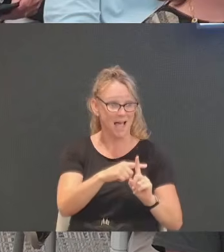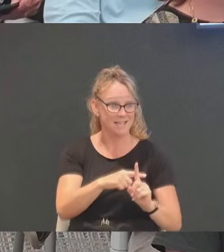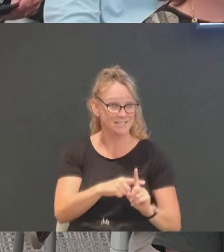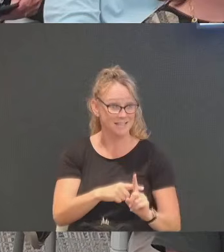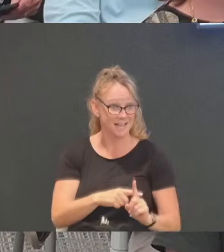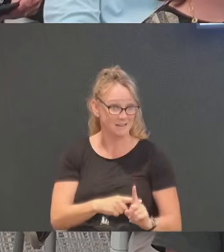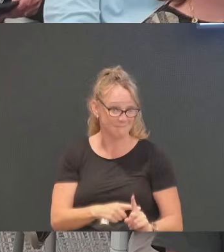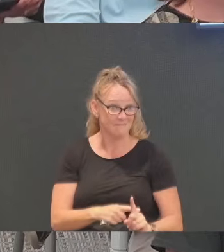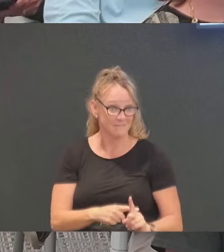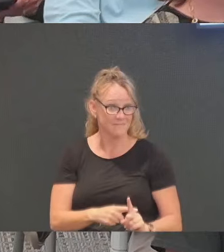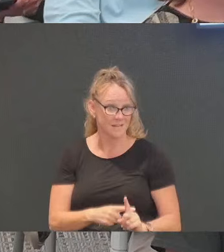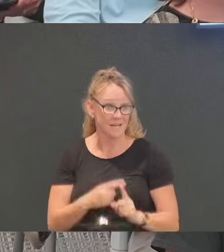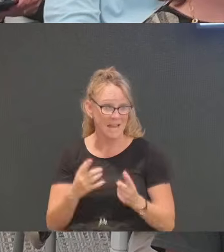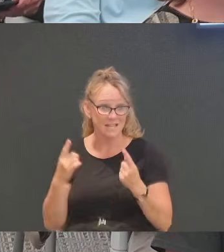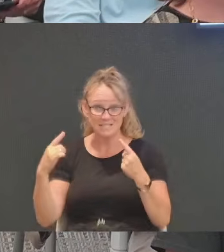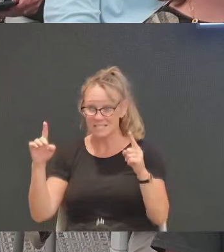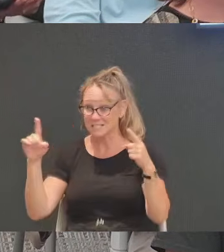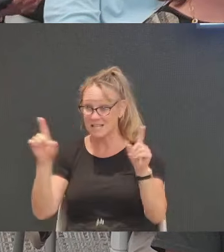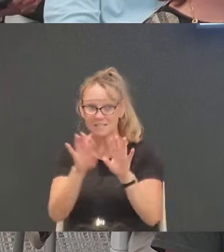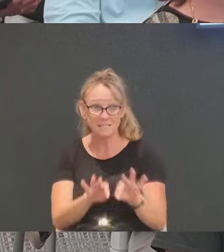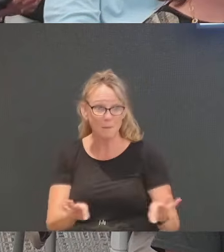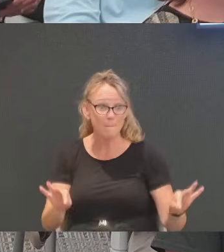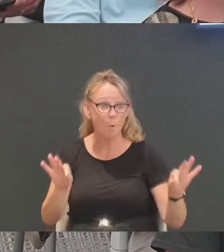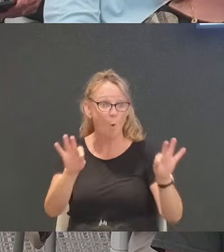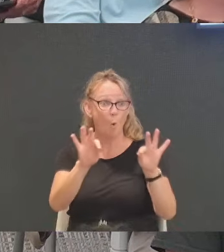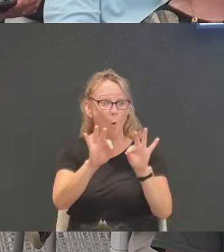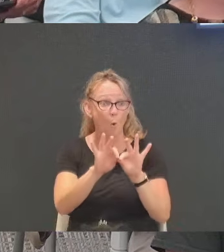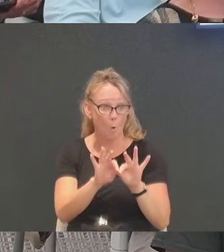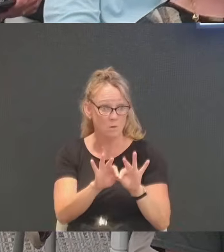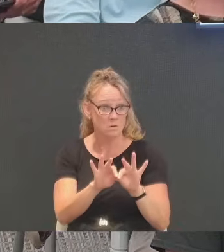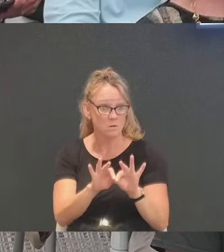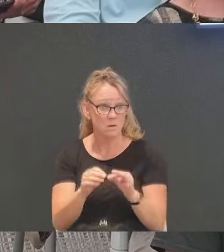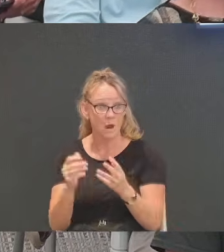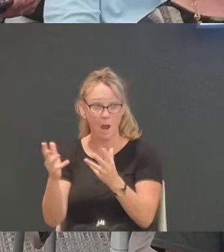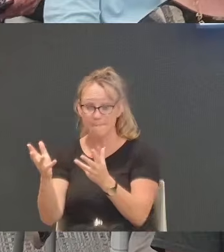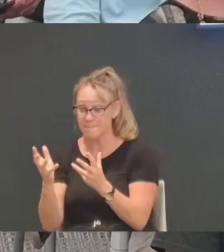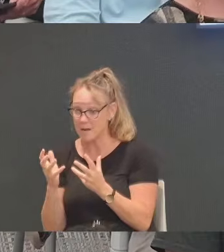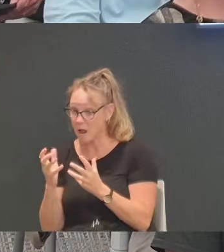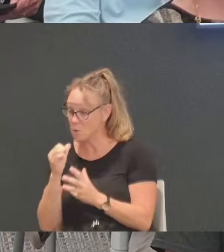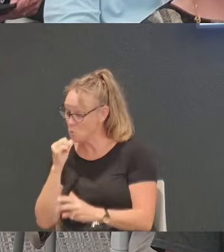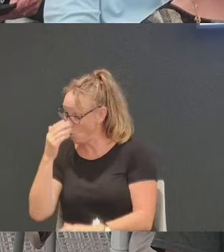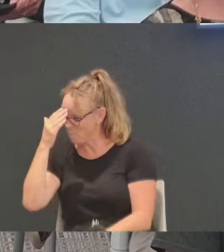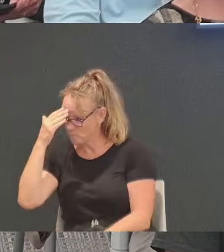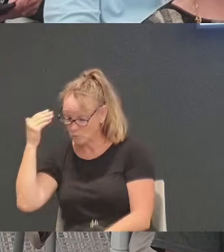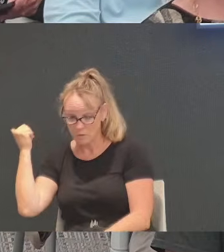and those successes are very important. But I want to make sure we do not forget and I want to speak